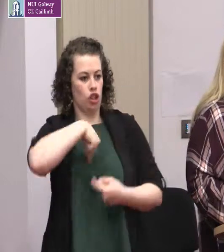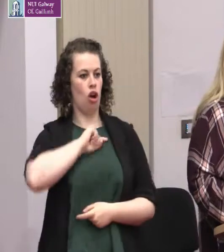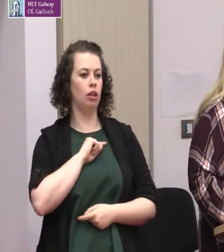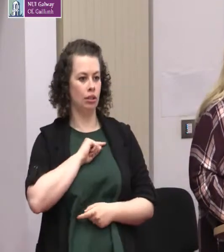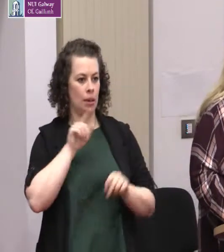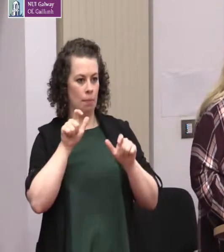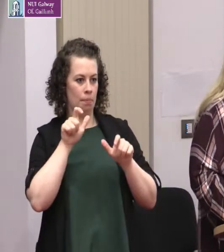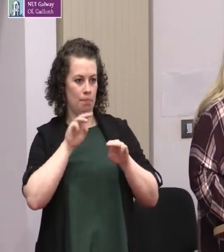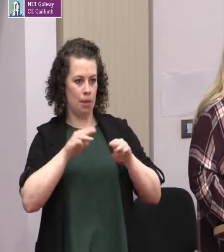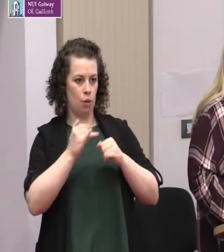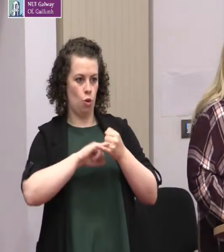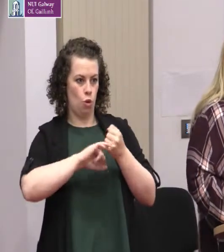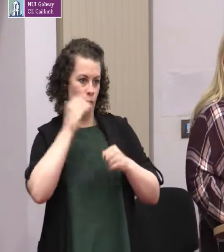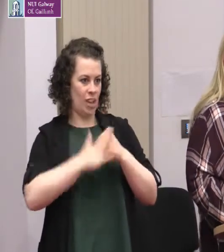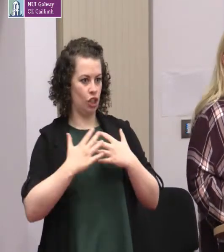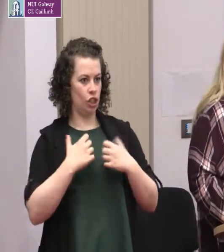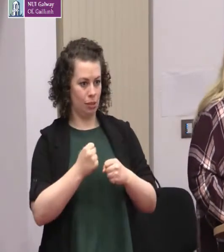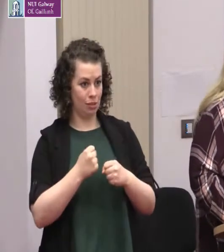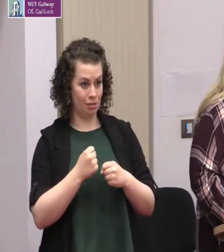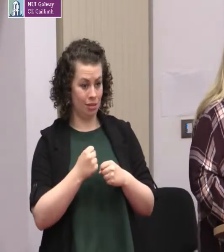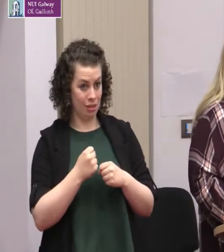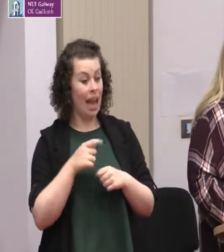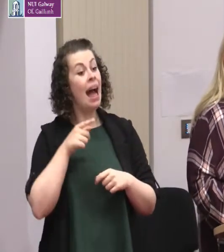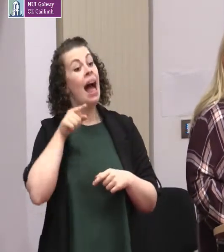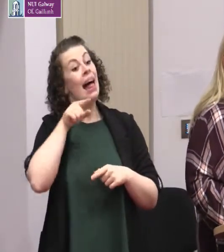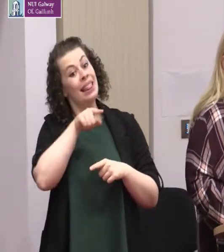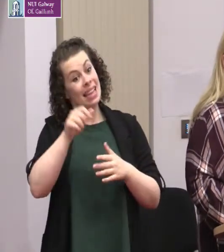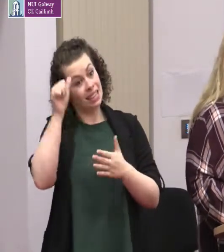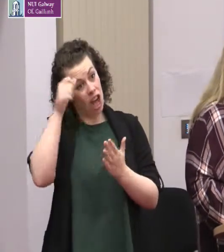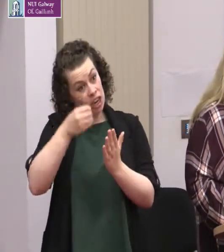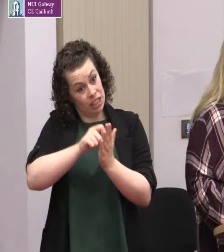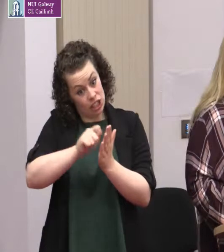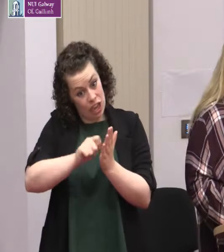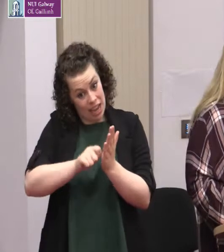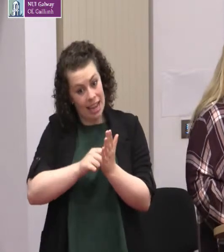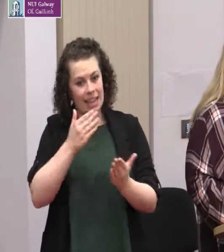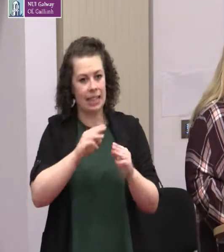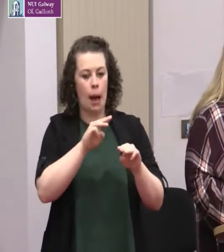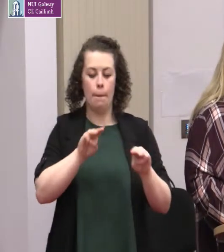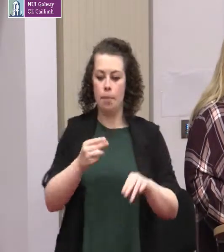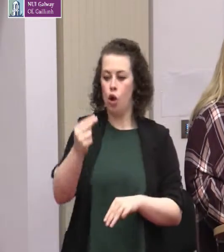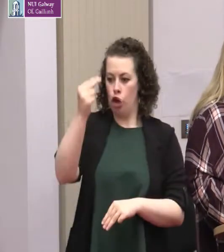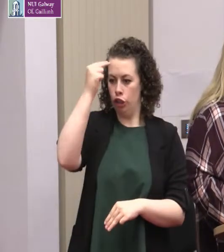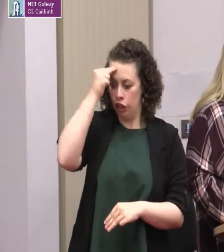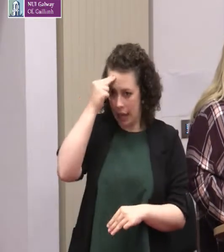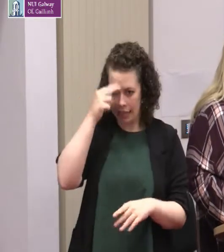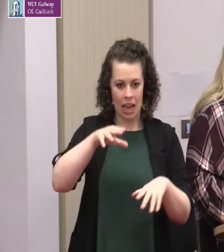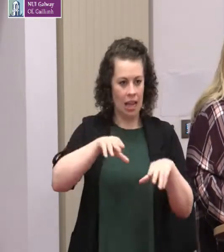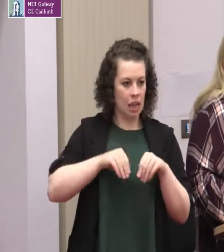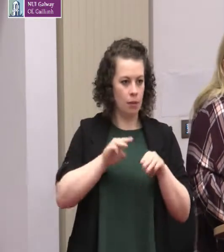These bodies of knowledge, these are how we come to be known as particular types of people.